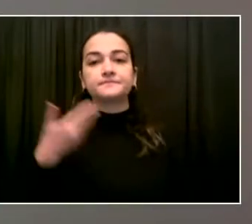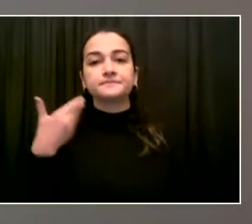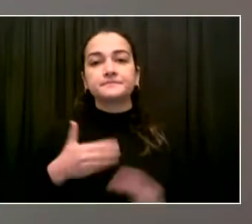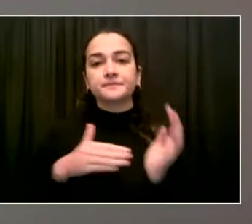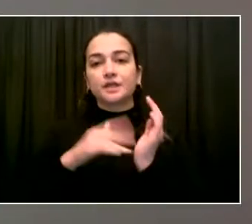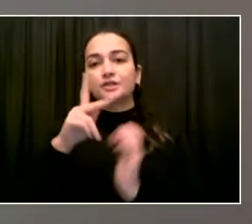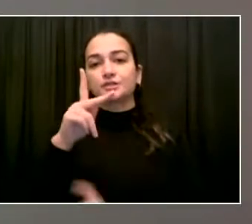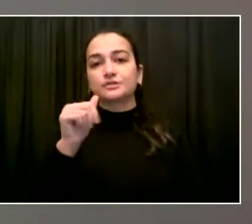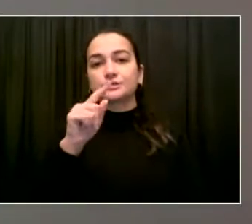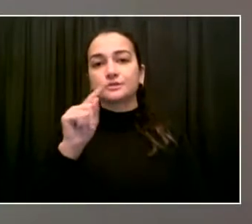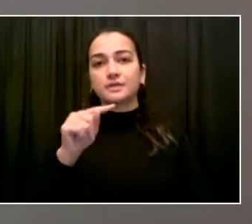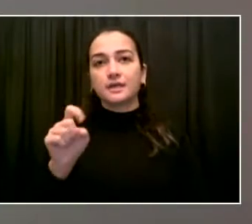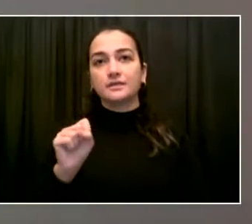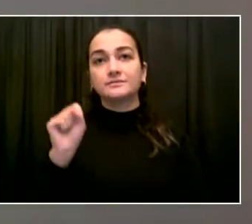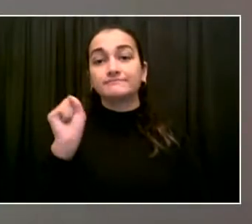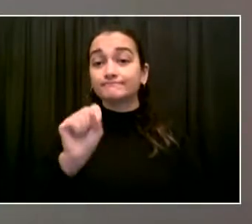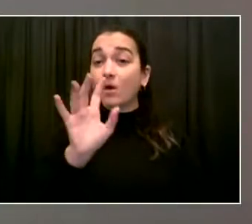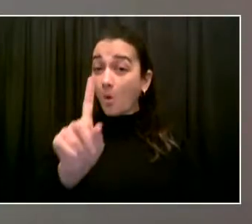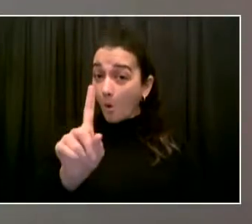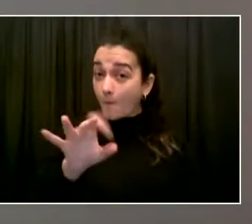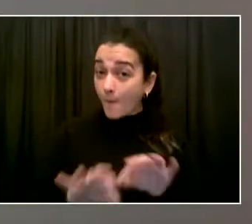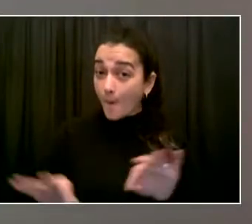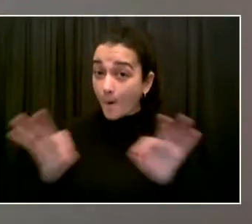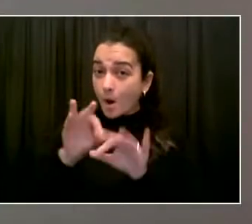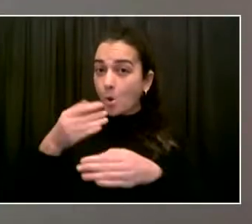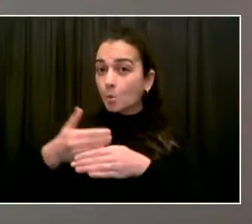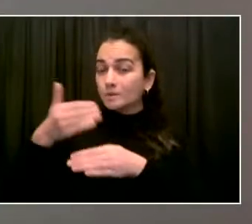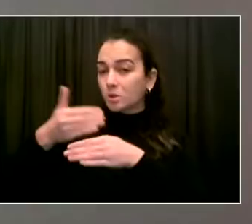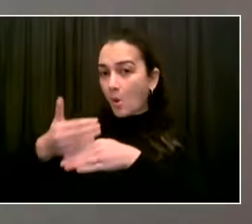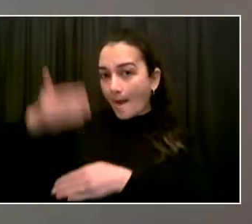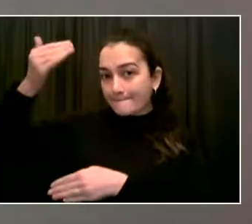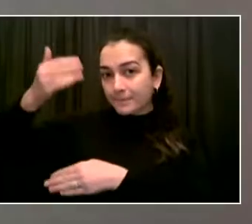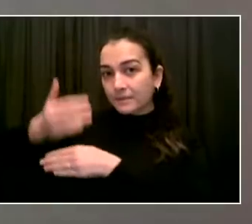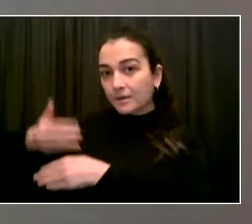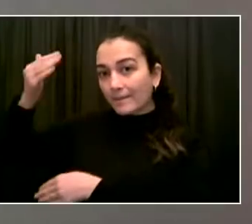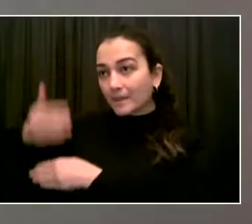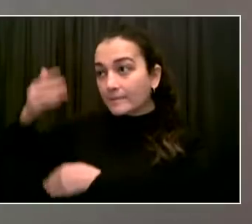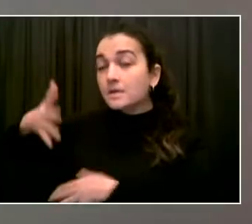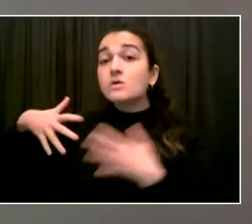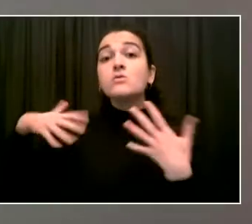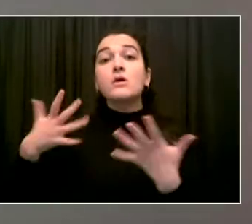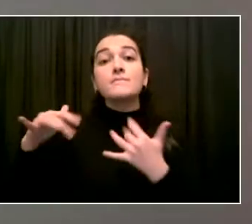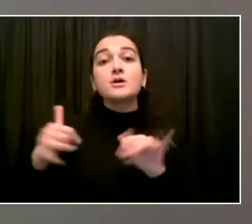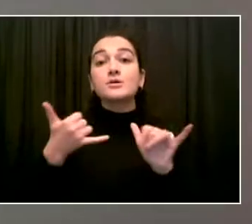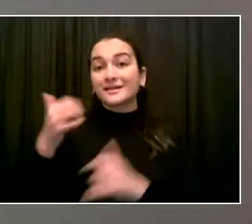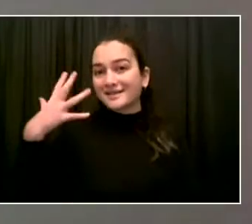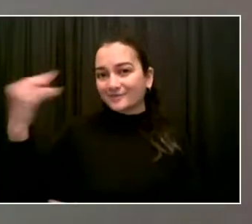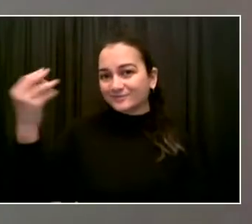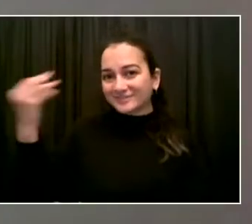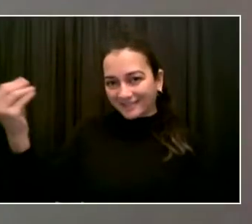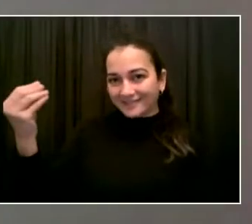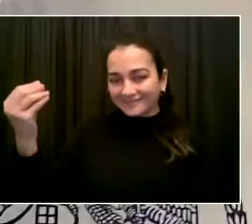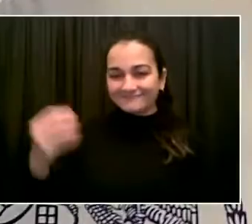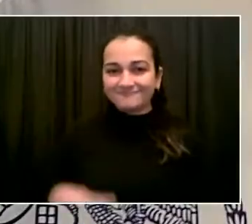WANT TO ADD? BELIEVER IN OPEN WINDOWS AND OUT DEAR OUTDOOR PARTIES,